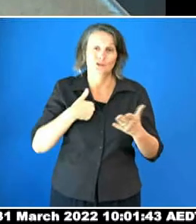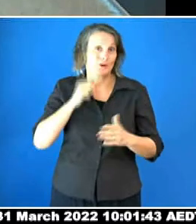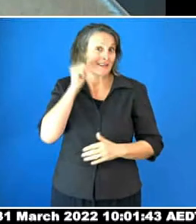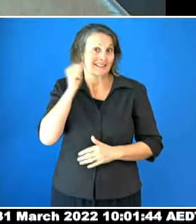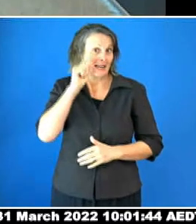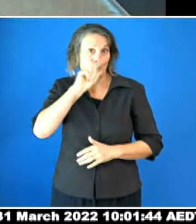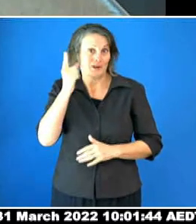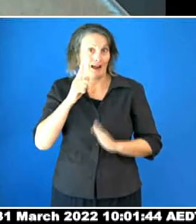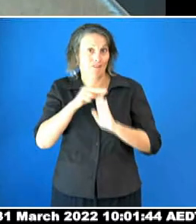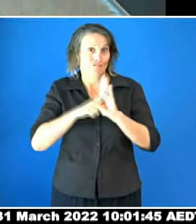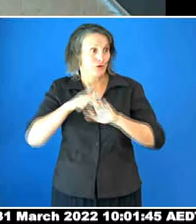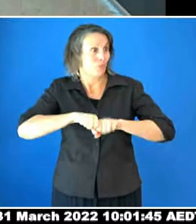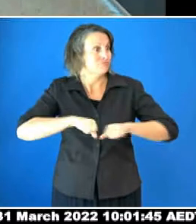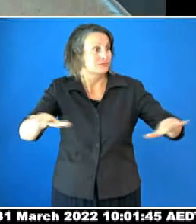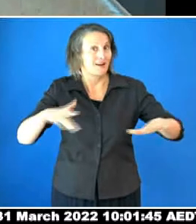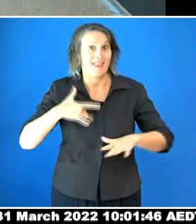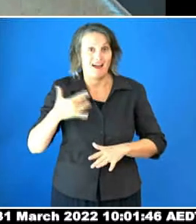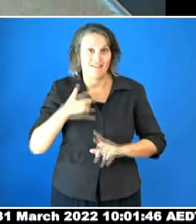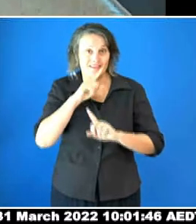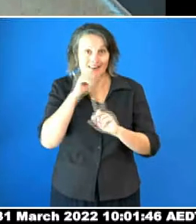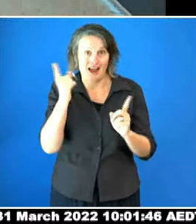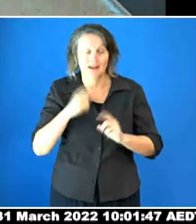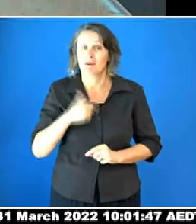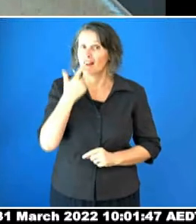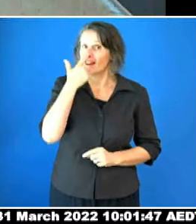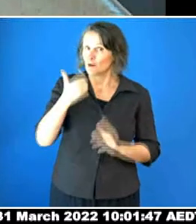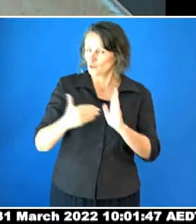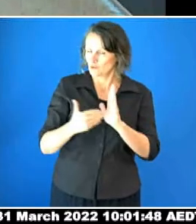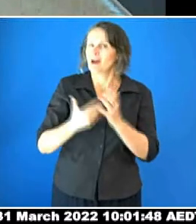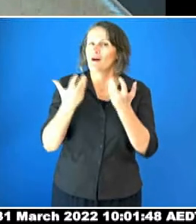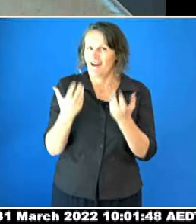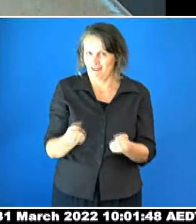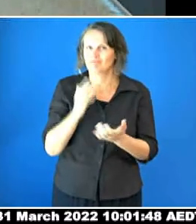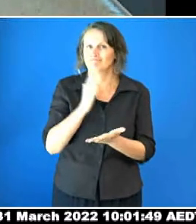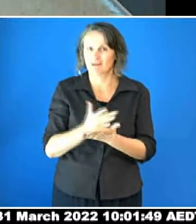will resume, and we hope that we shall have business as usual.